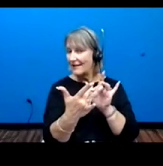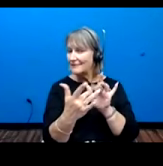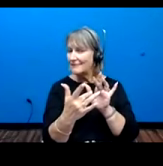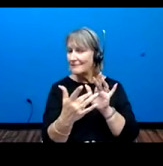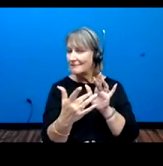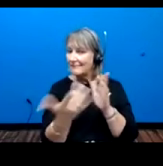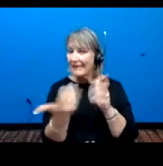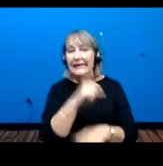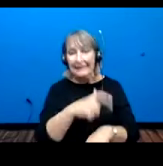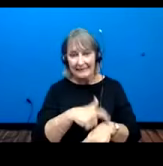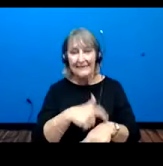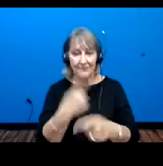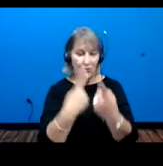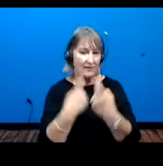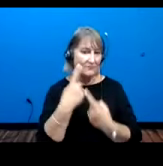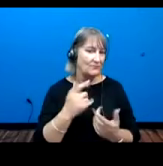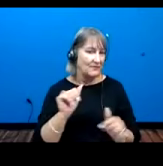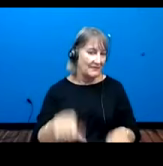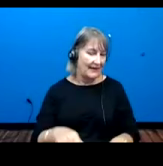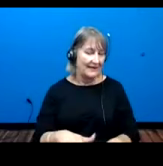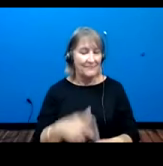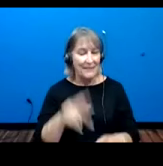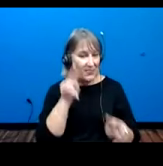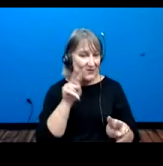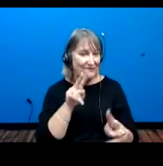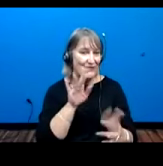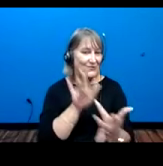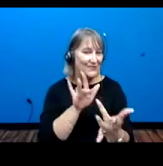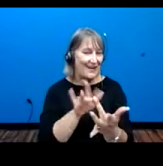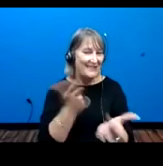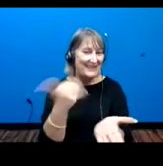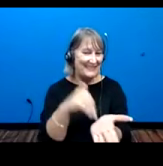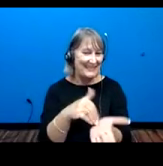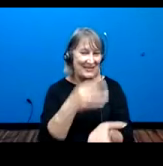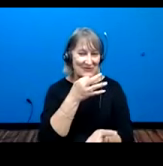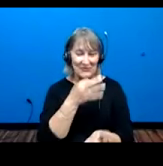and working with all of you. So I appreciate you very much. Carolyn: Y’all stay safe, be well,